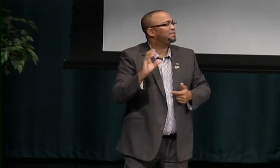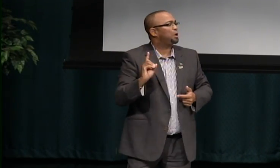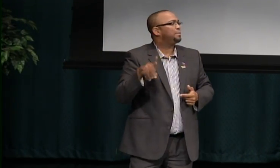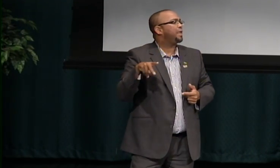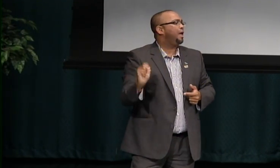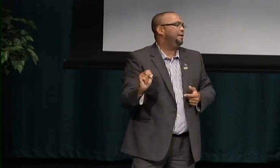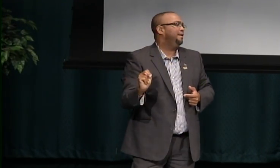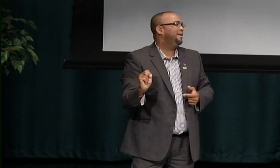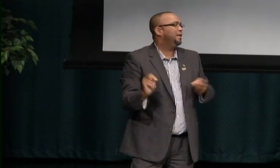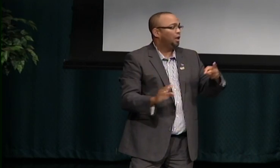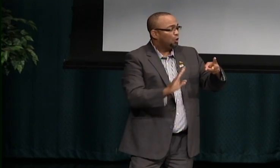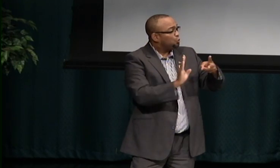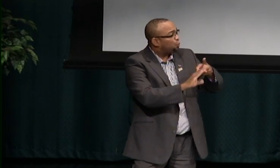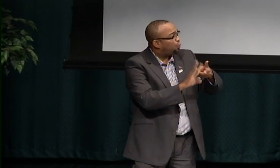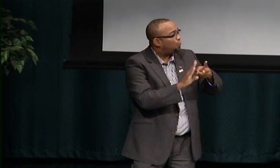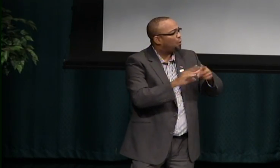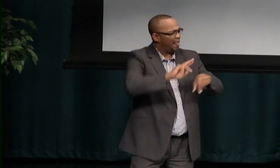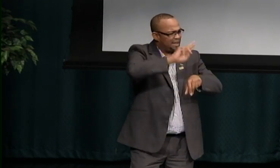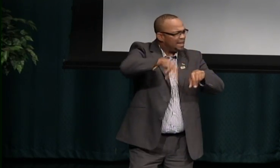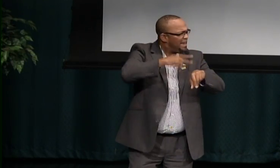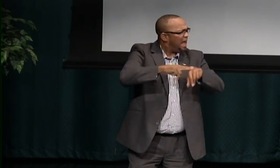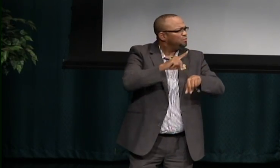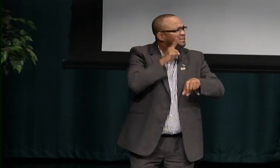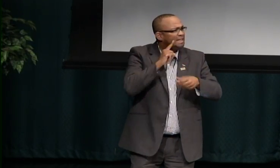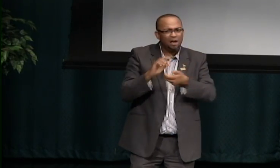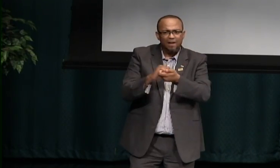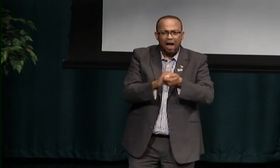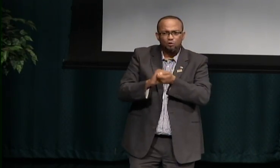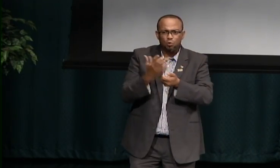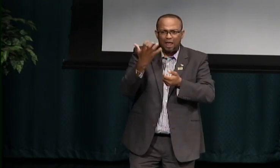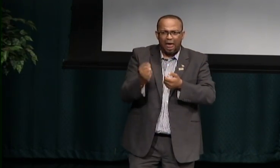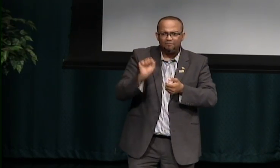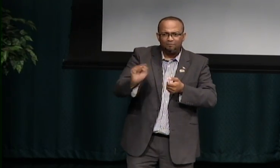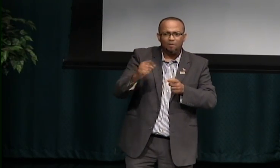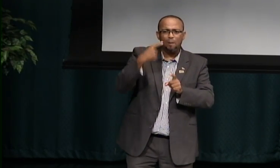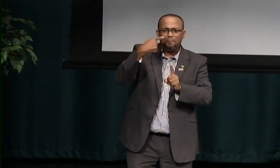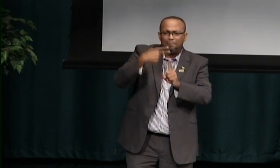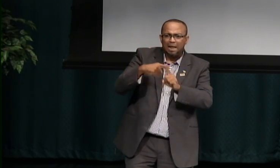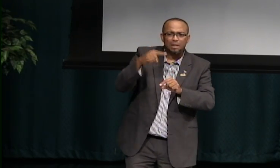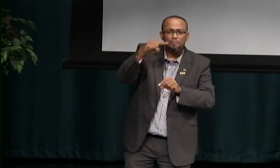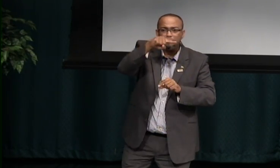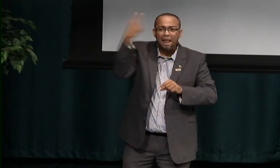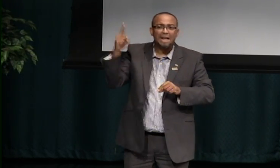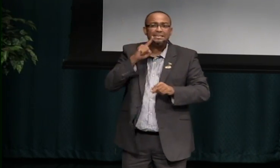We need to pass on the legacy of D.P.N. And the national deaf associations